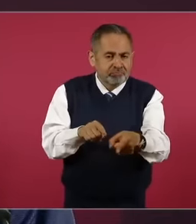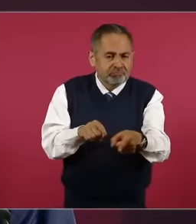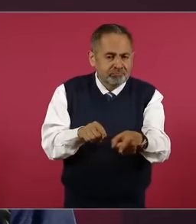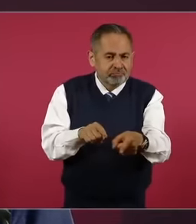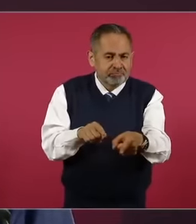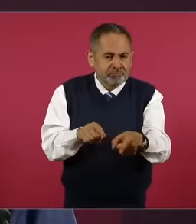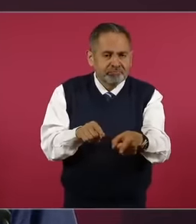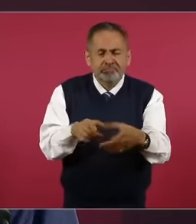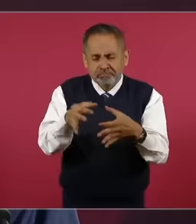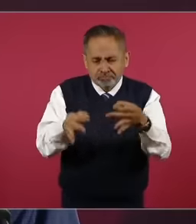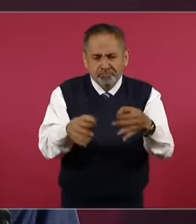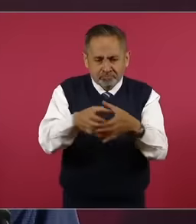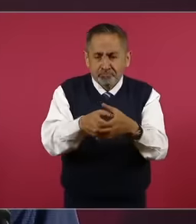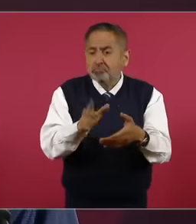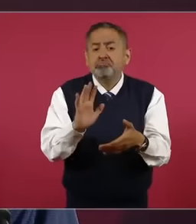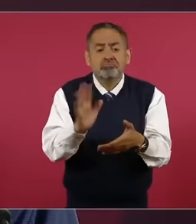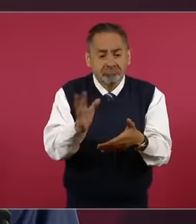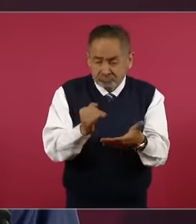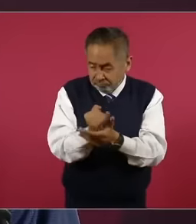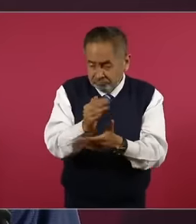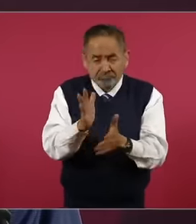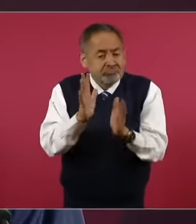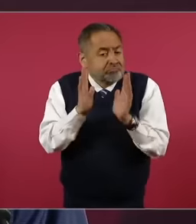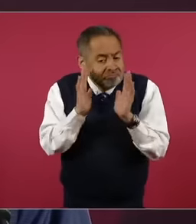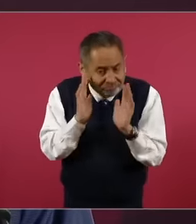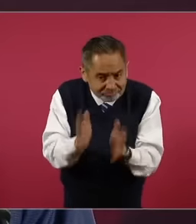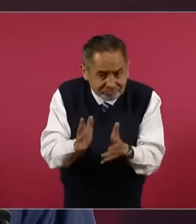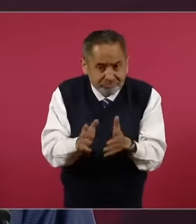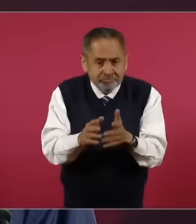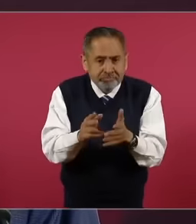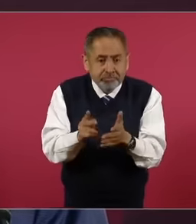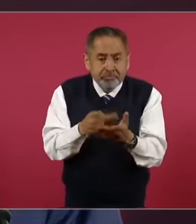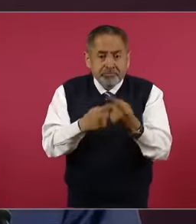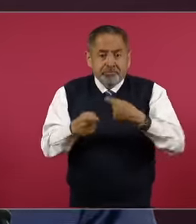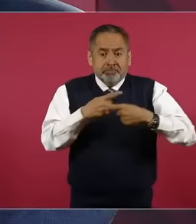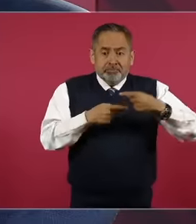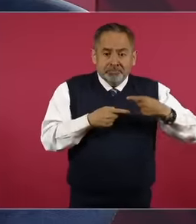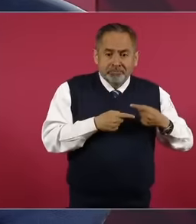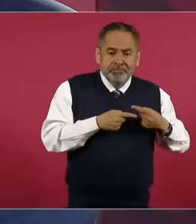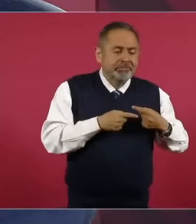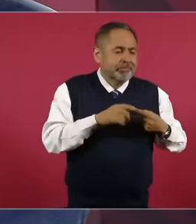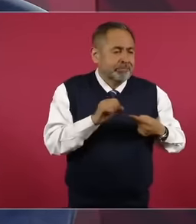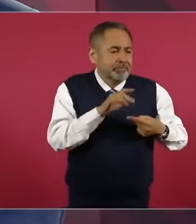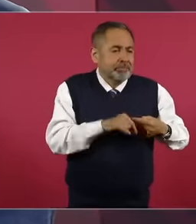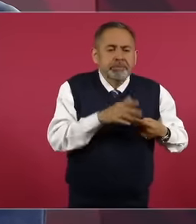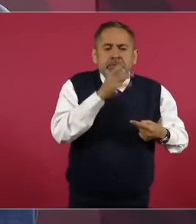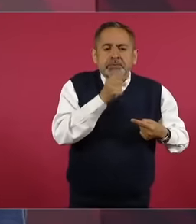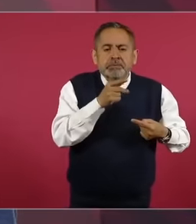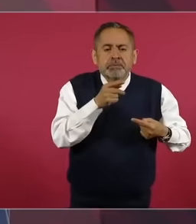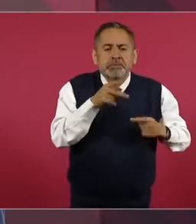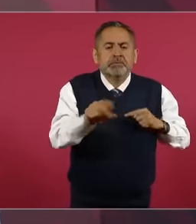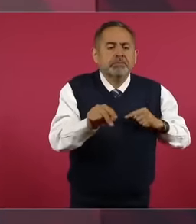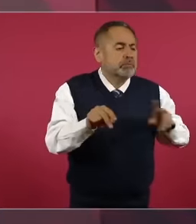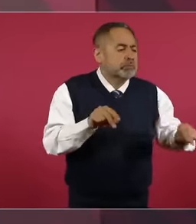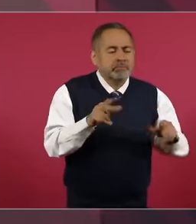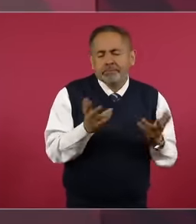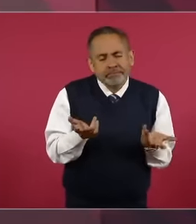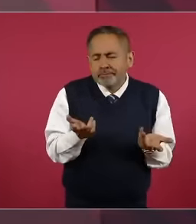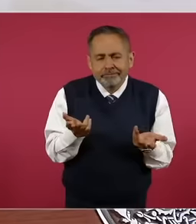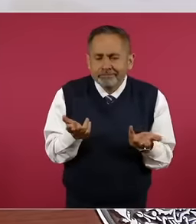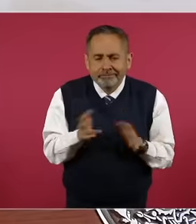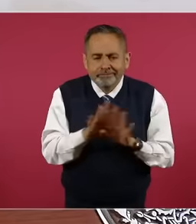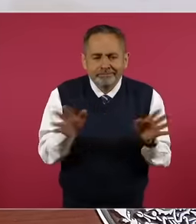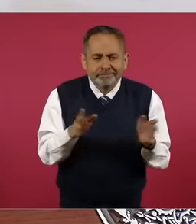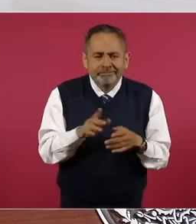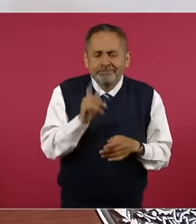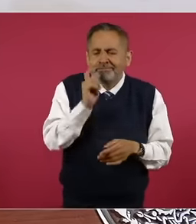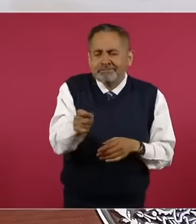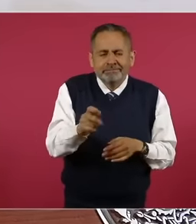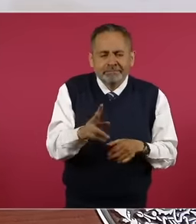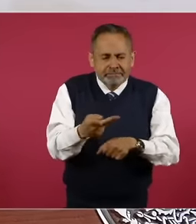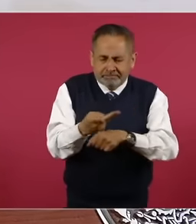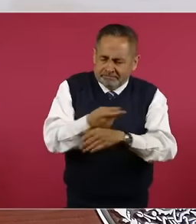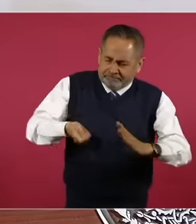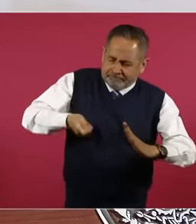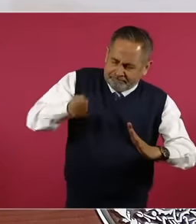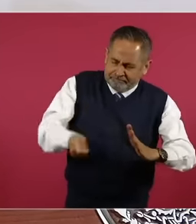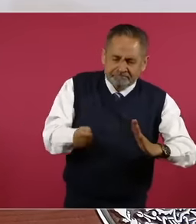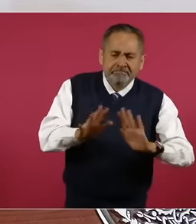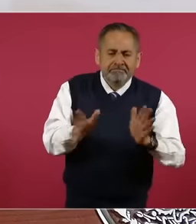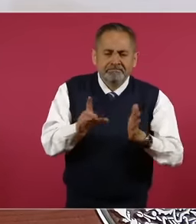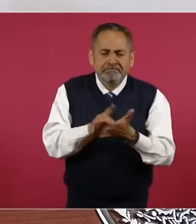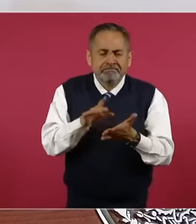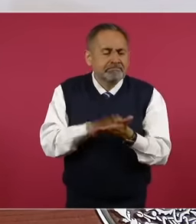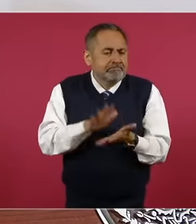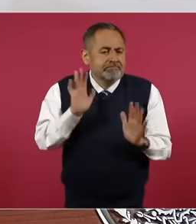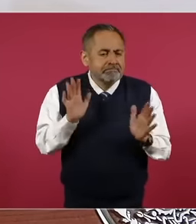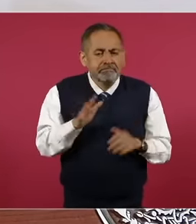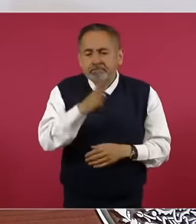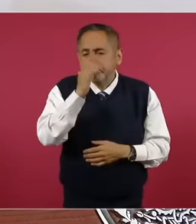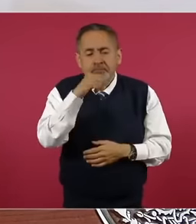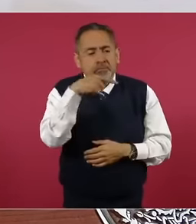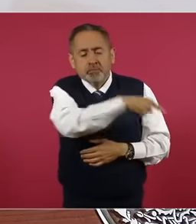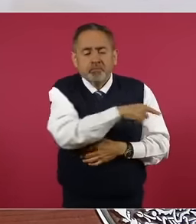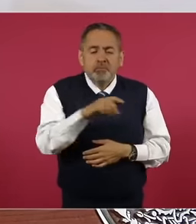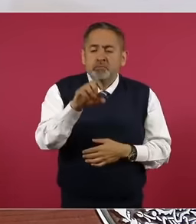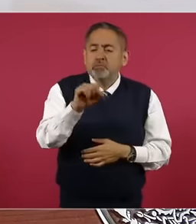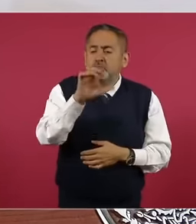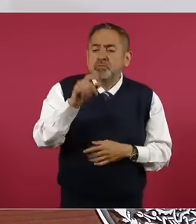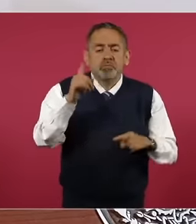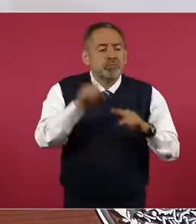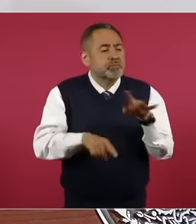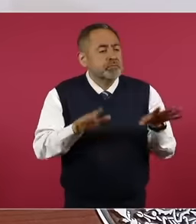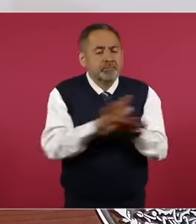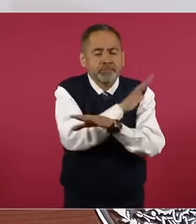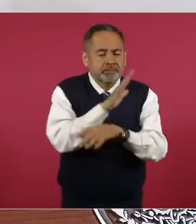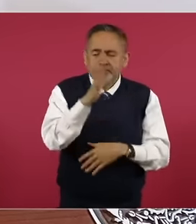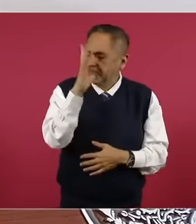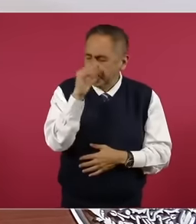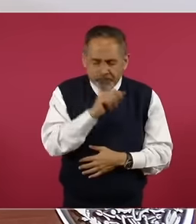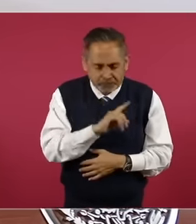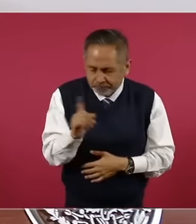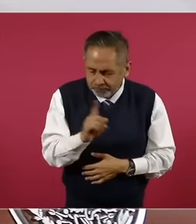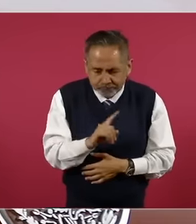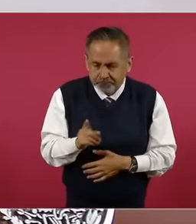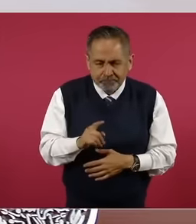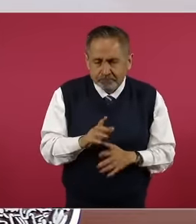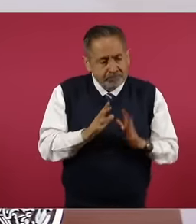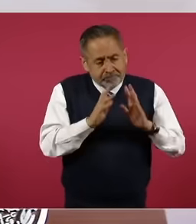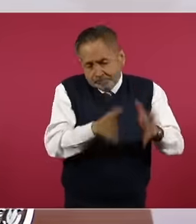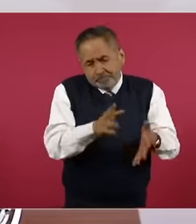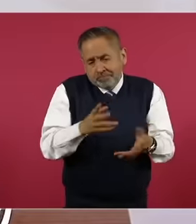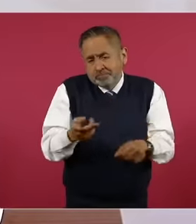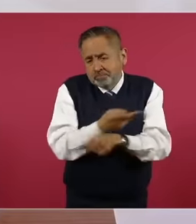courts, it is almost res judicata, it is no longer the responsibility of the court because it is not a problem of